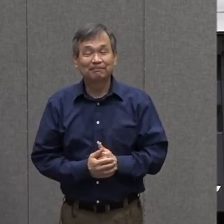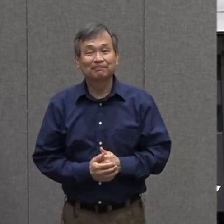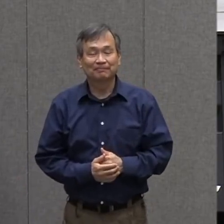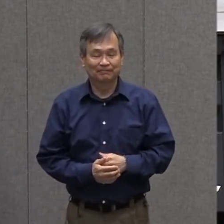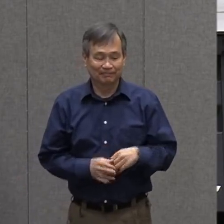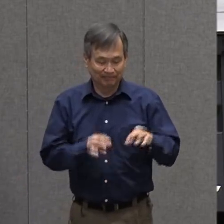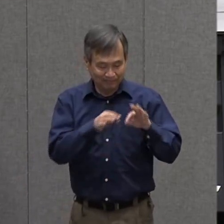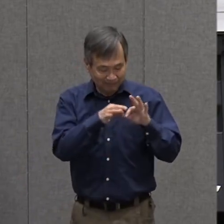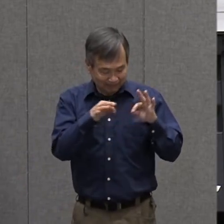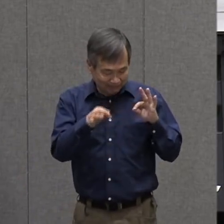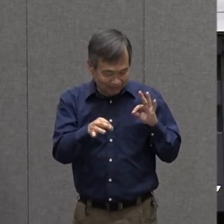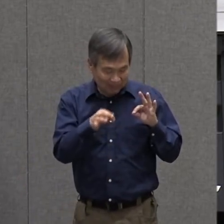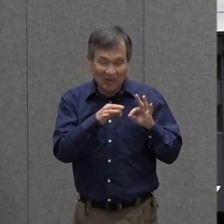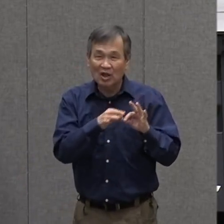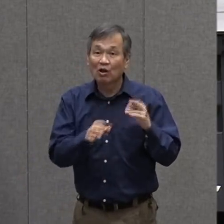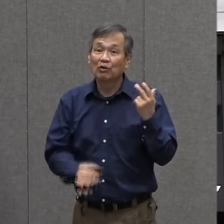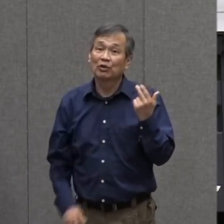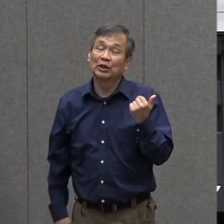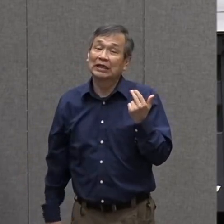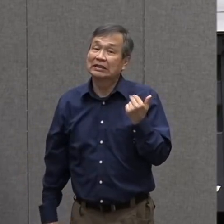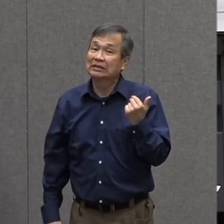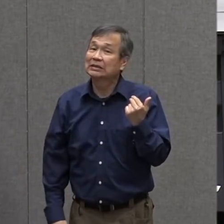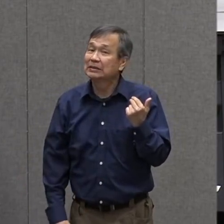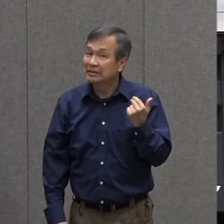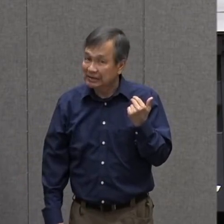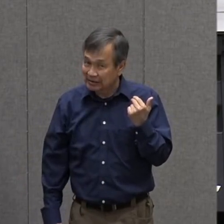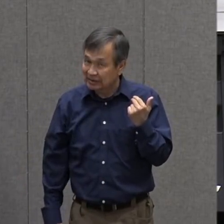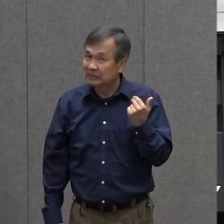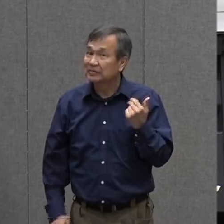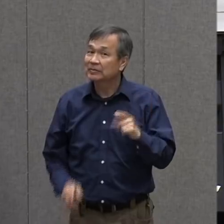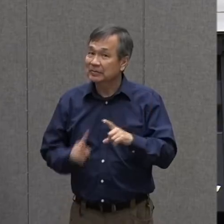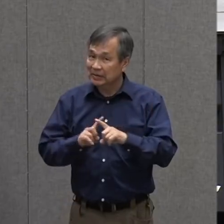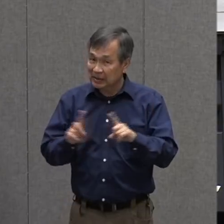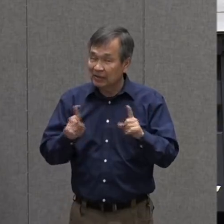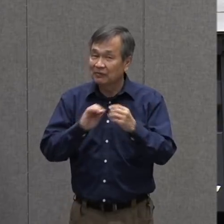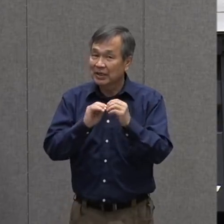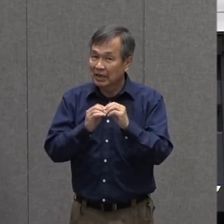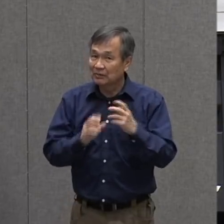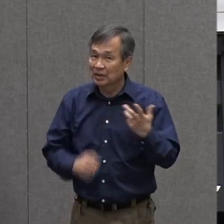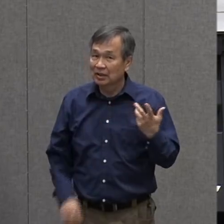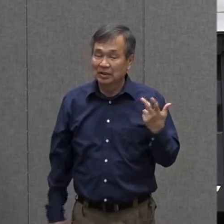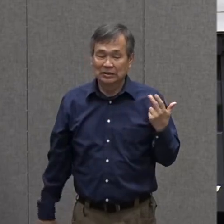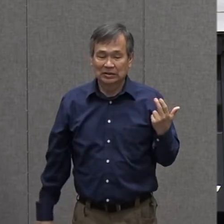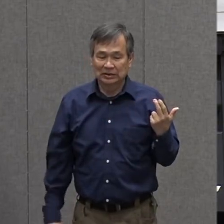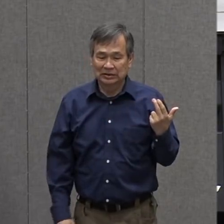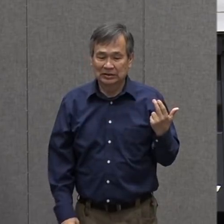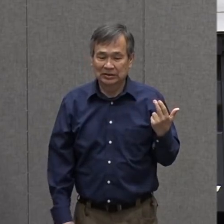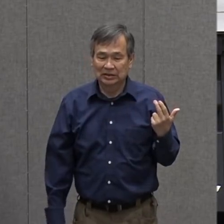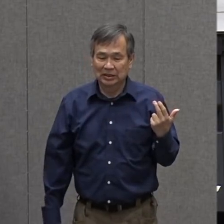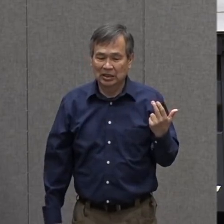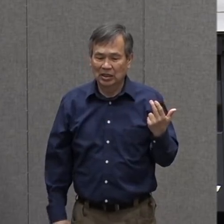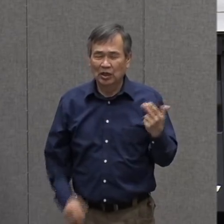Oh, if I had 13 that's a little bit of a different number maybe I wanna get to another number that I already know,